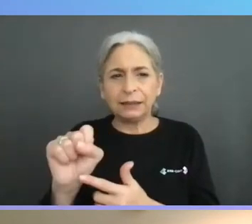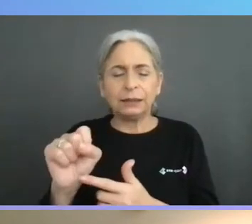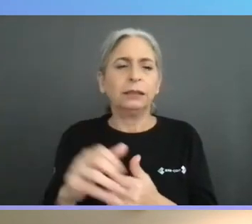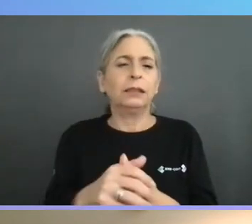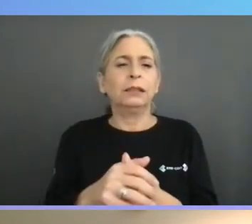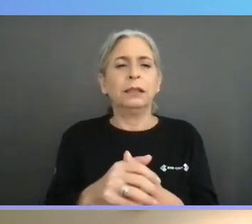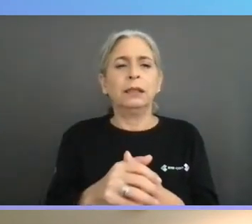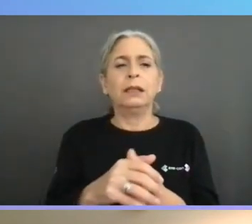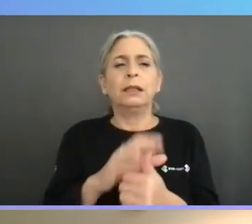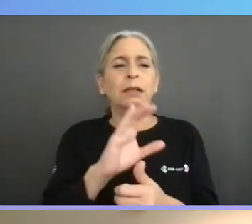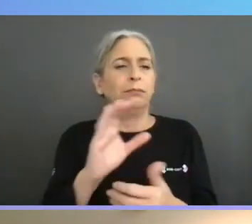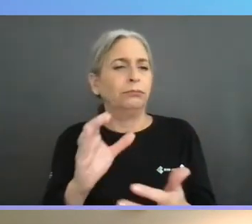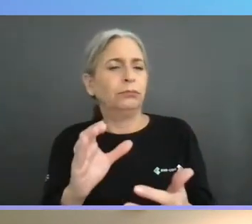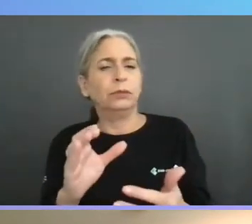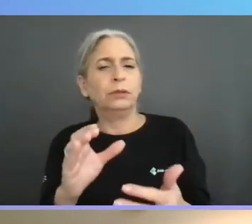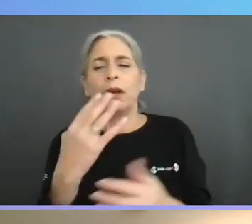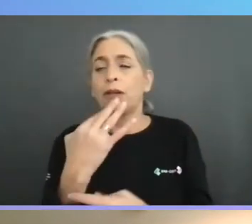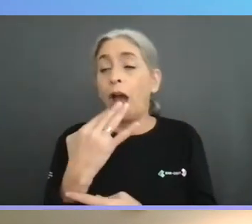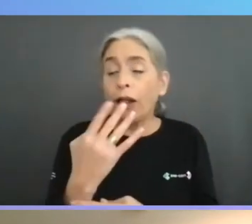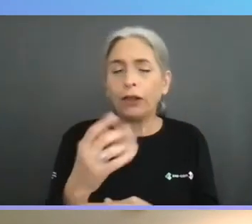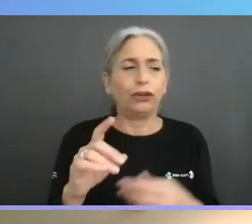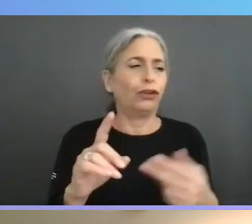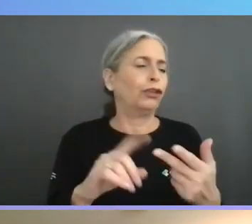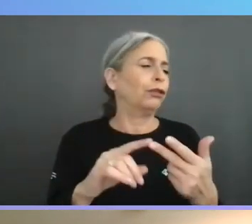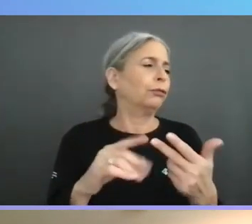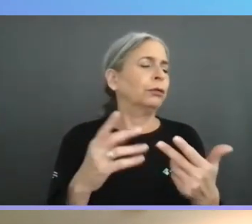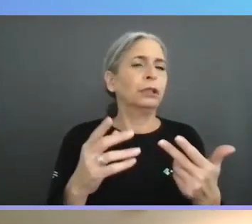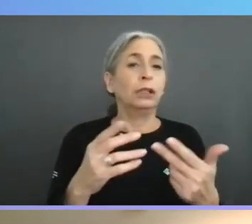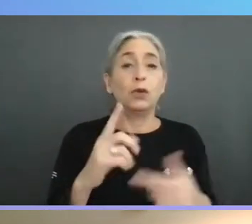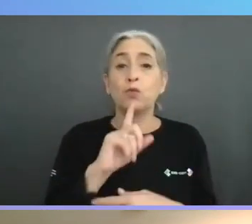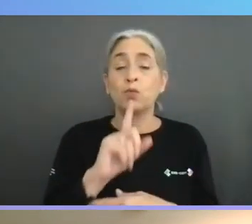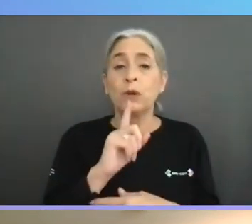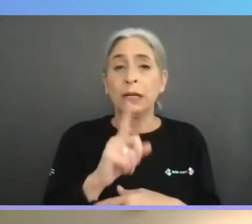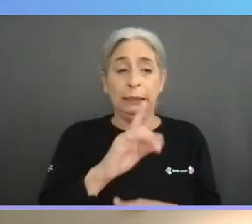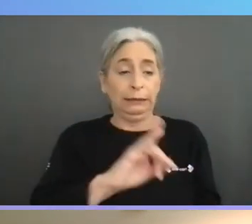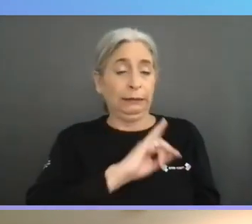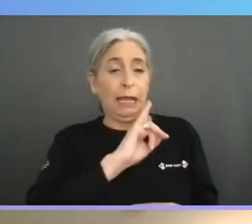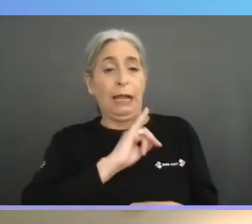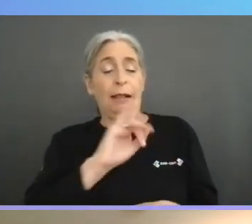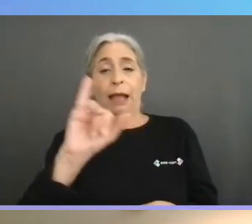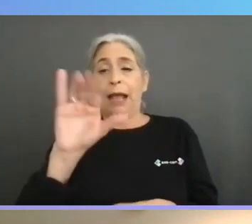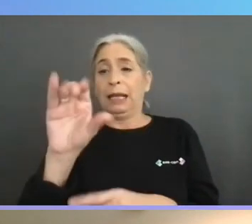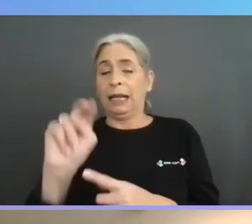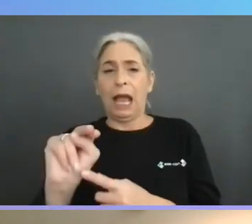such as color or, uh, realistic stylized icon. In the case of